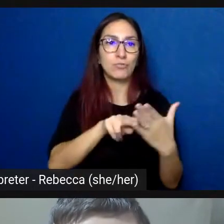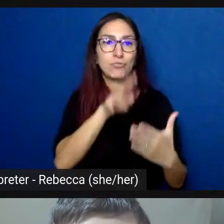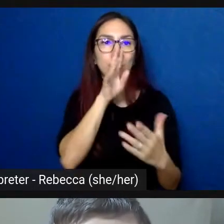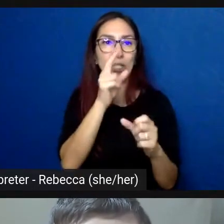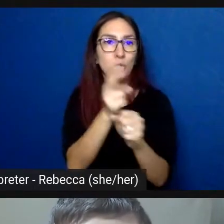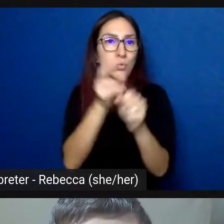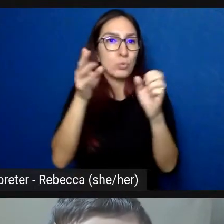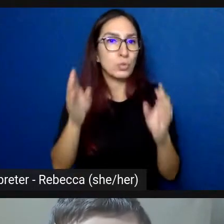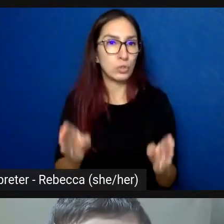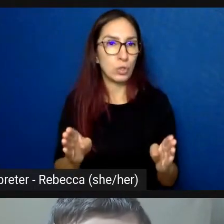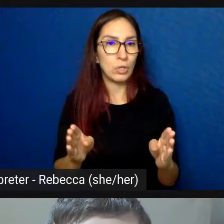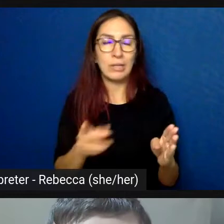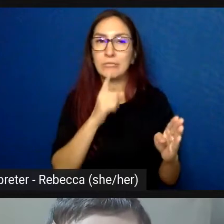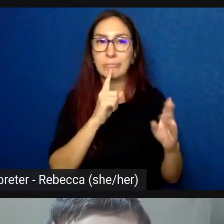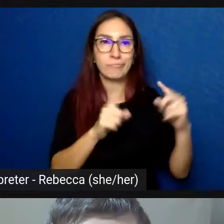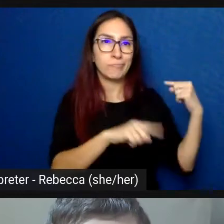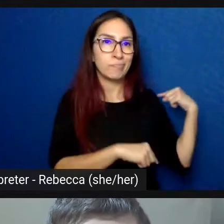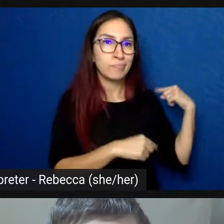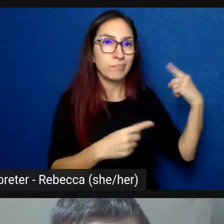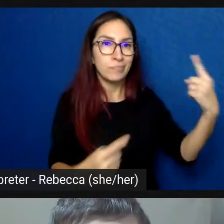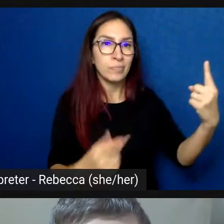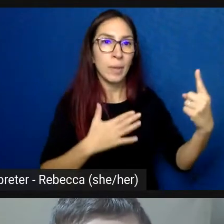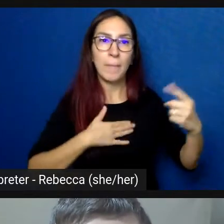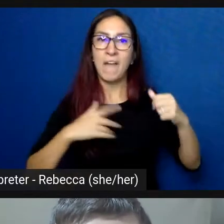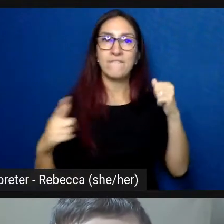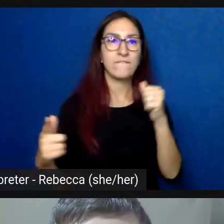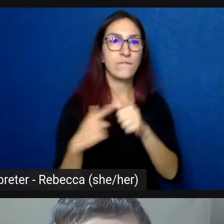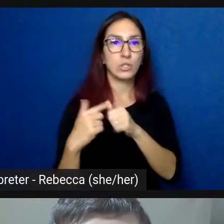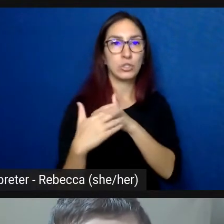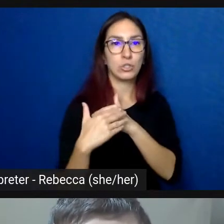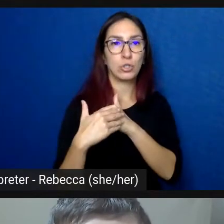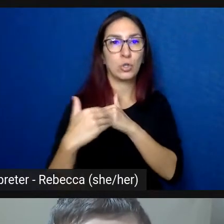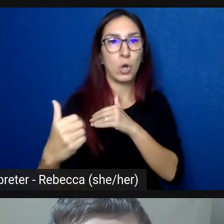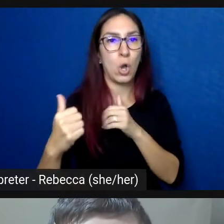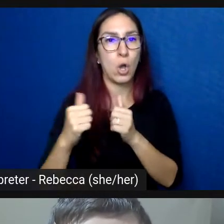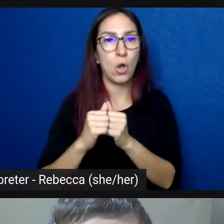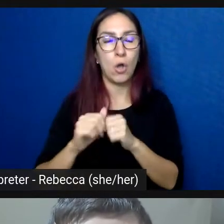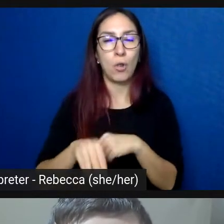Ever since my first call with Maja Loncar from GoDaddy Pro,